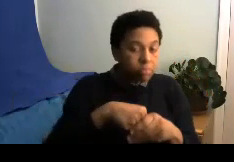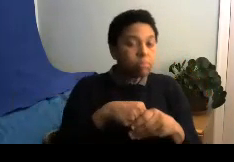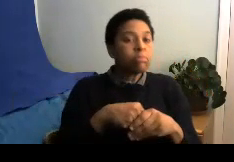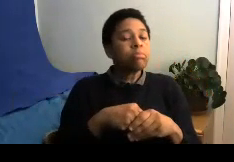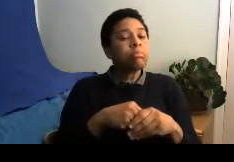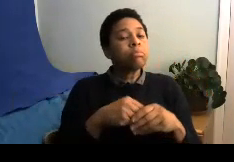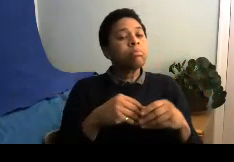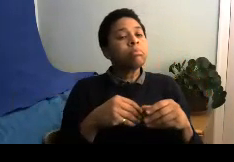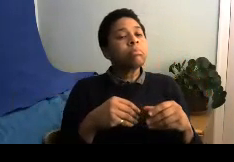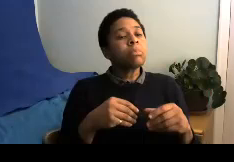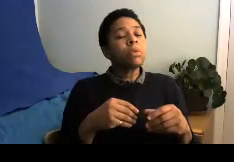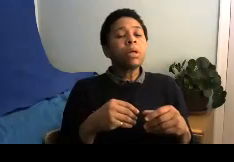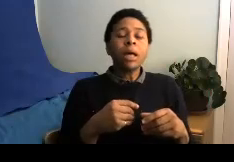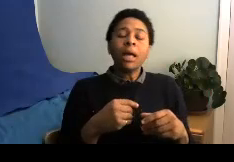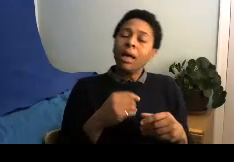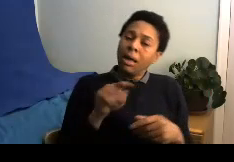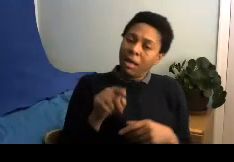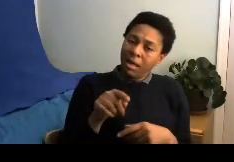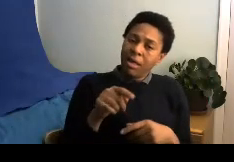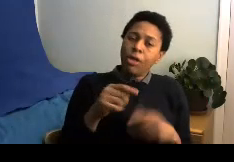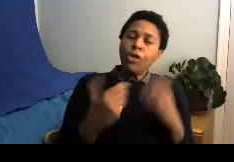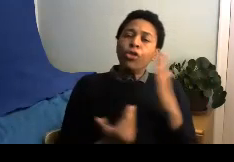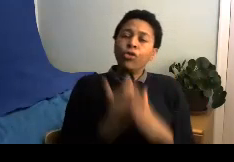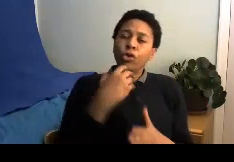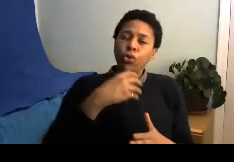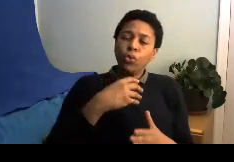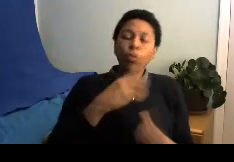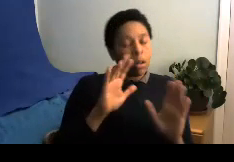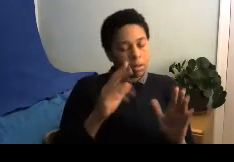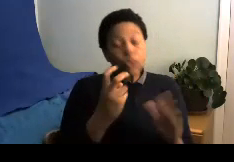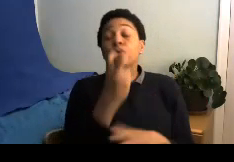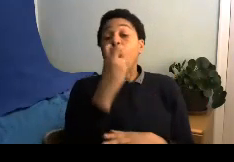President of the United States of America, uh outgoing, and